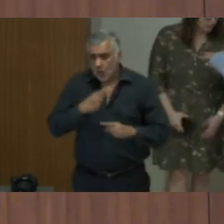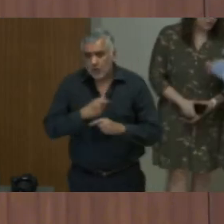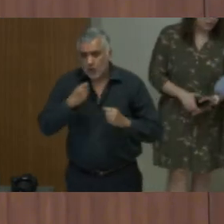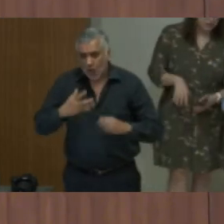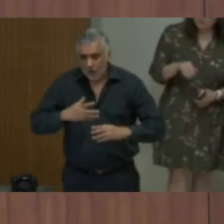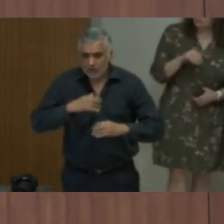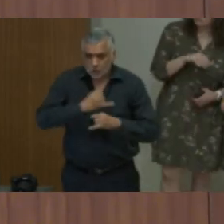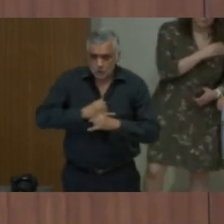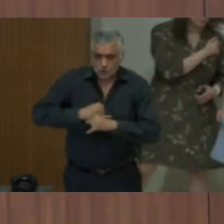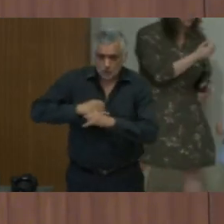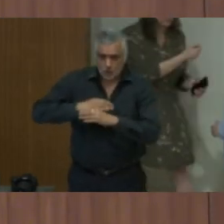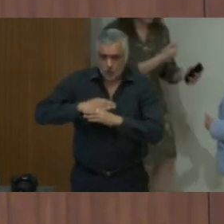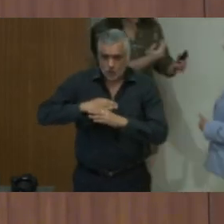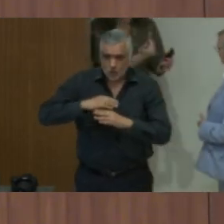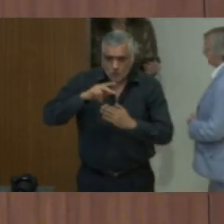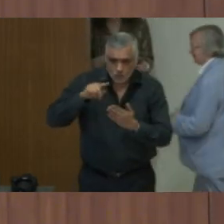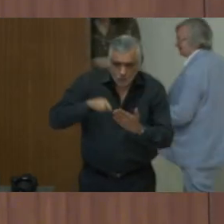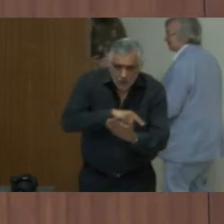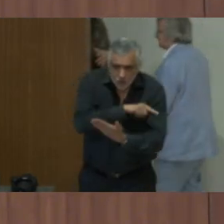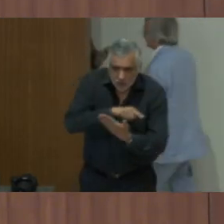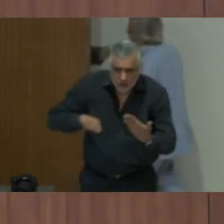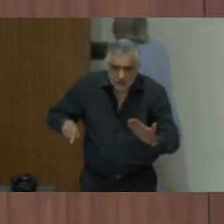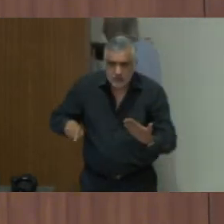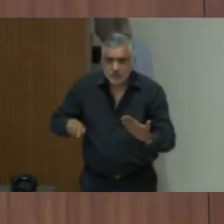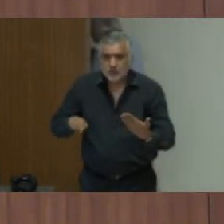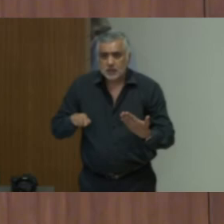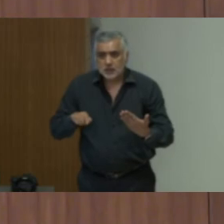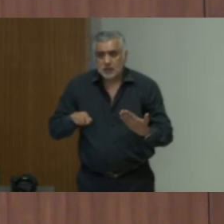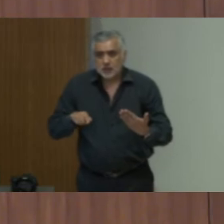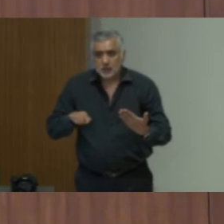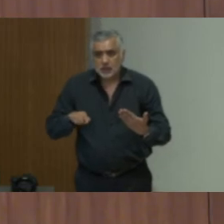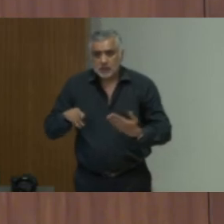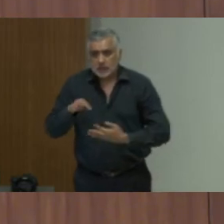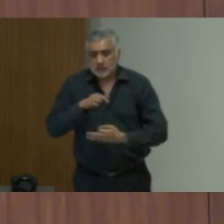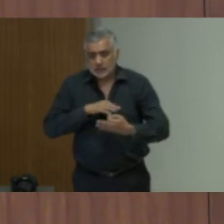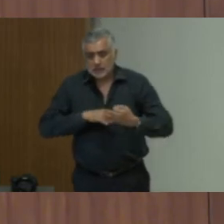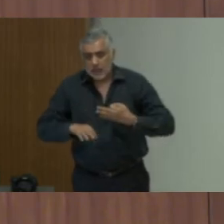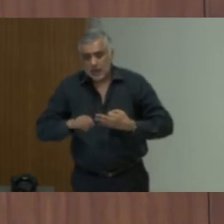think it's institutional prejudice rather than canonical impediment.